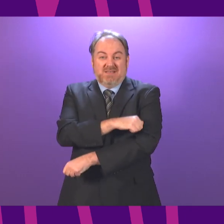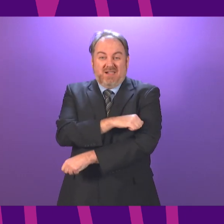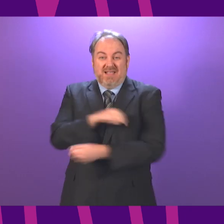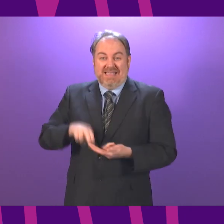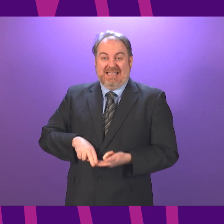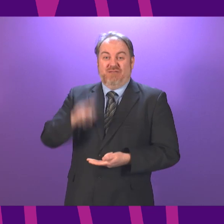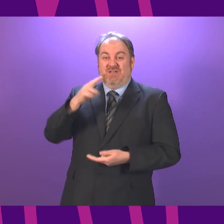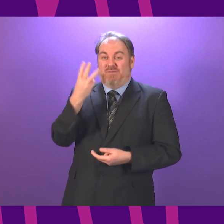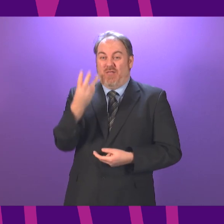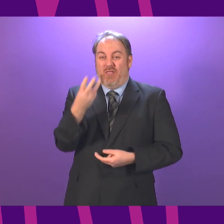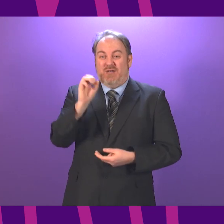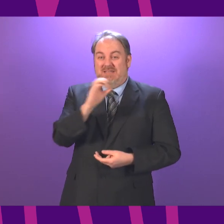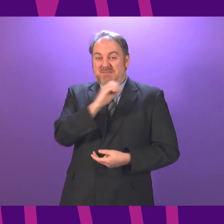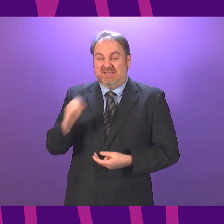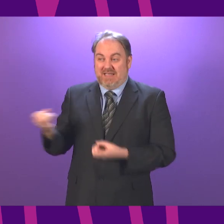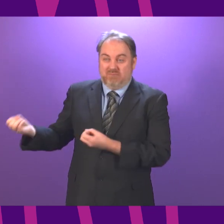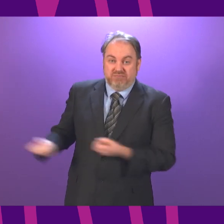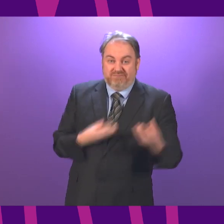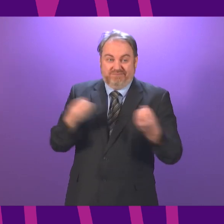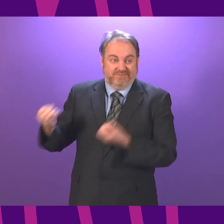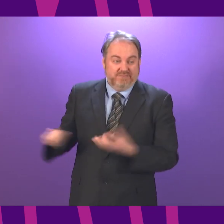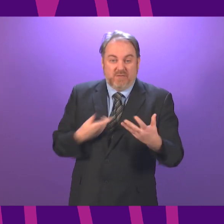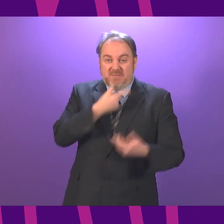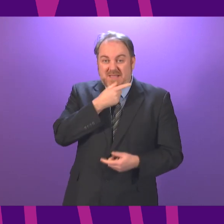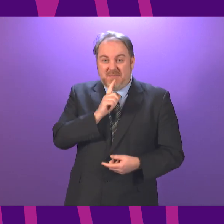than at the peak of the first wave last April. Although admissions to intensive